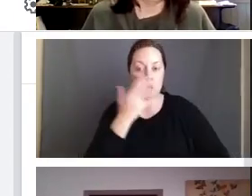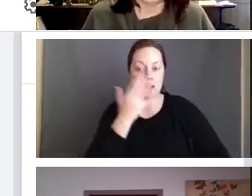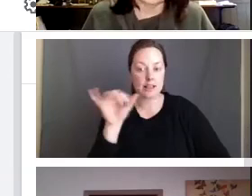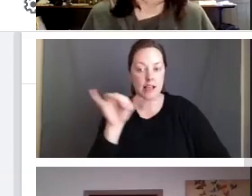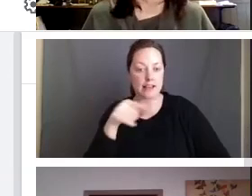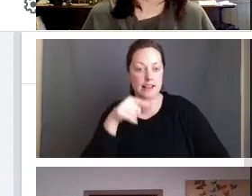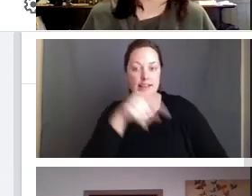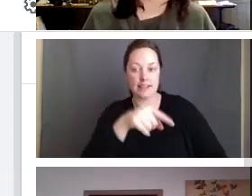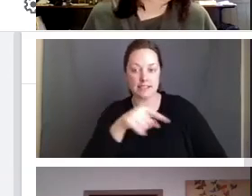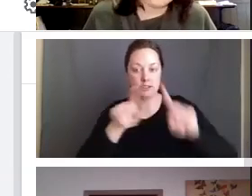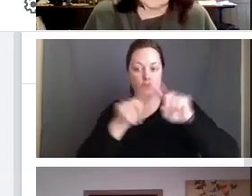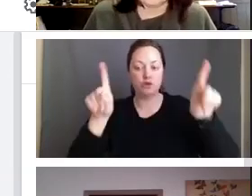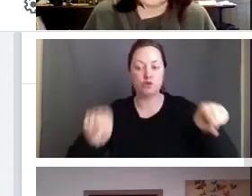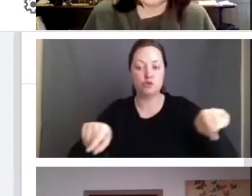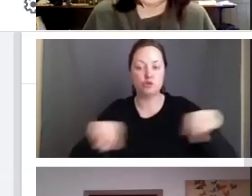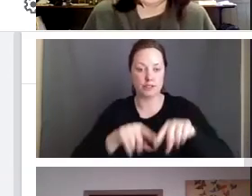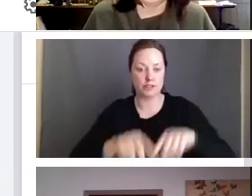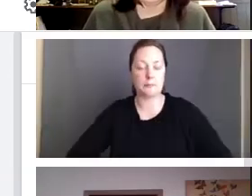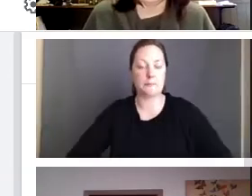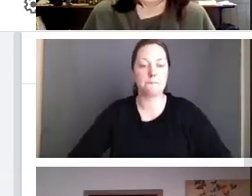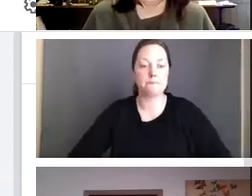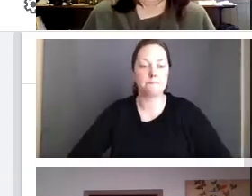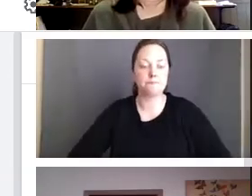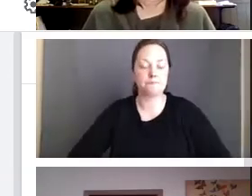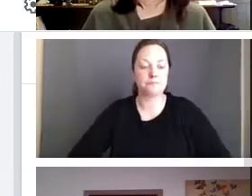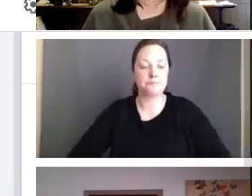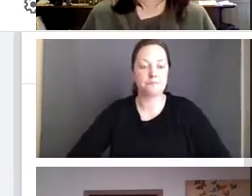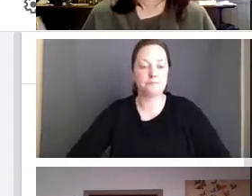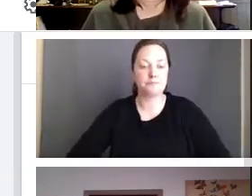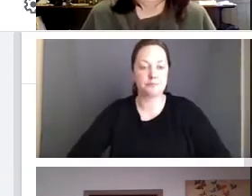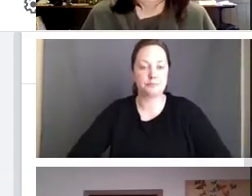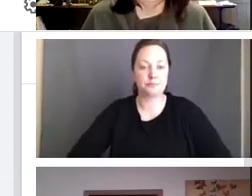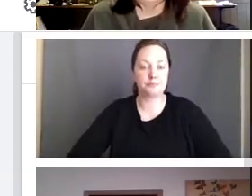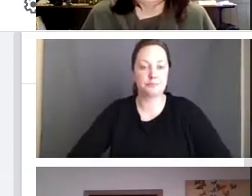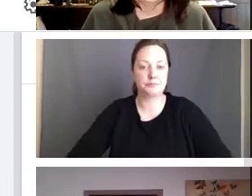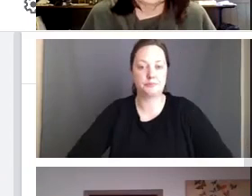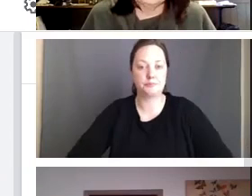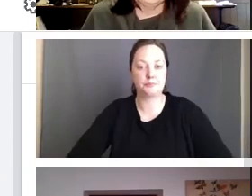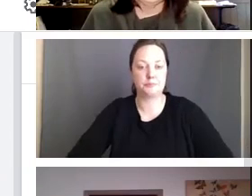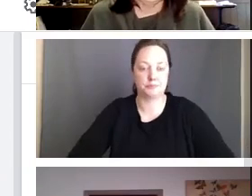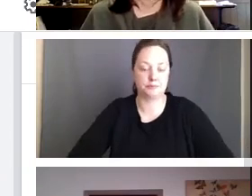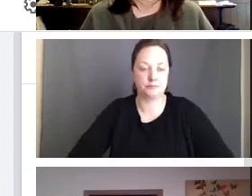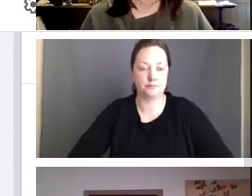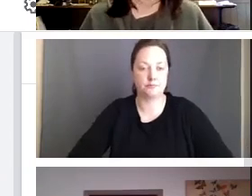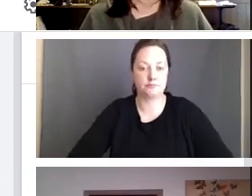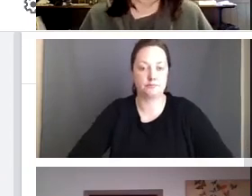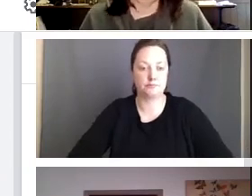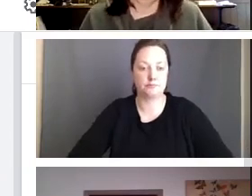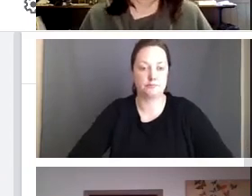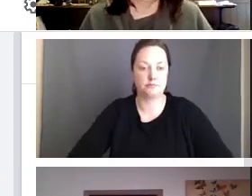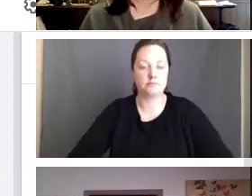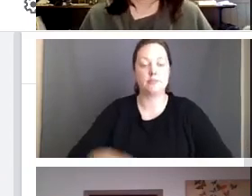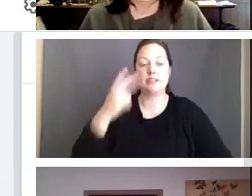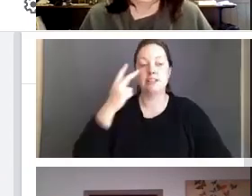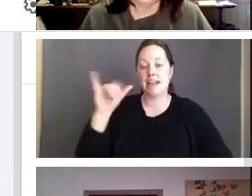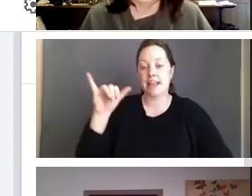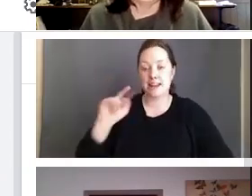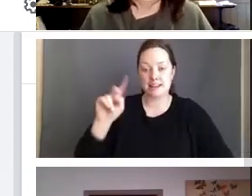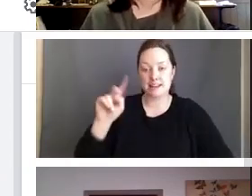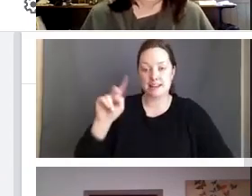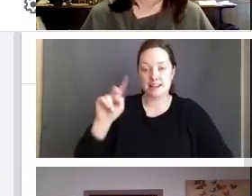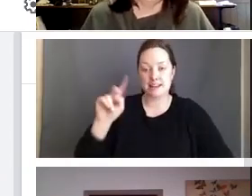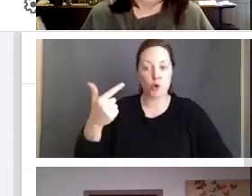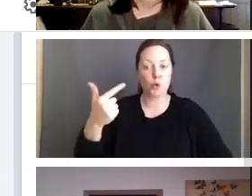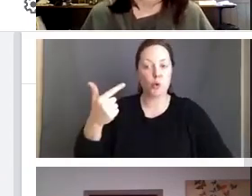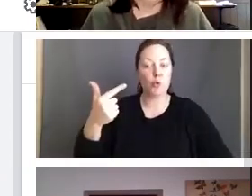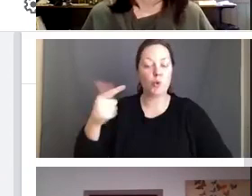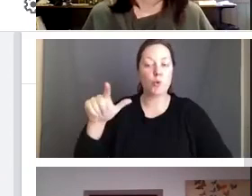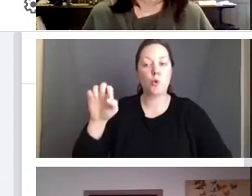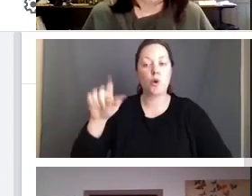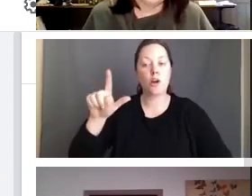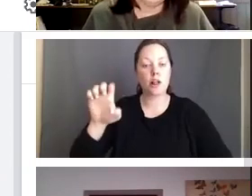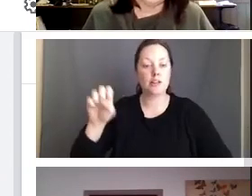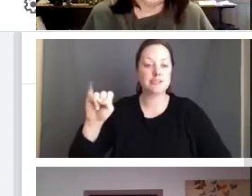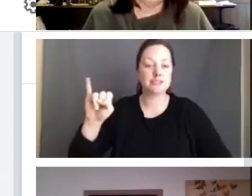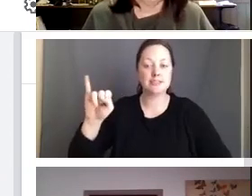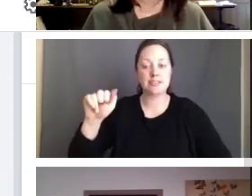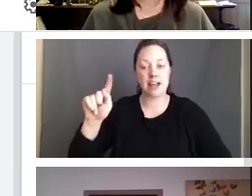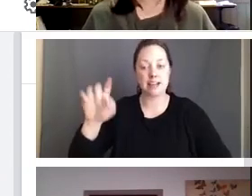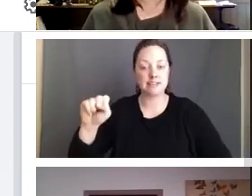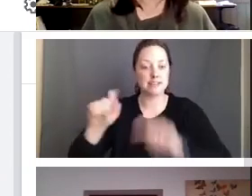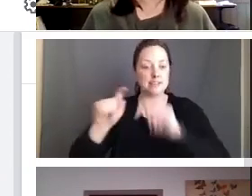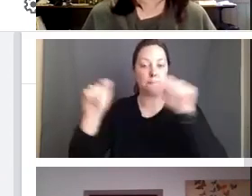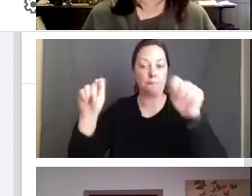The insert tab again, features a lot of the images and features that you are going to